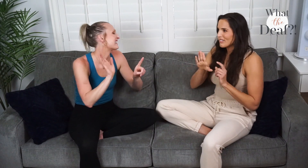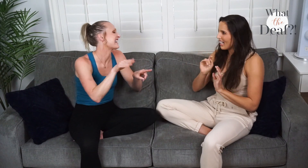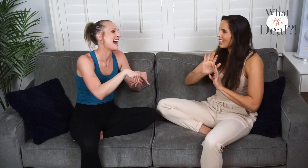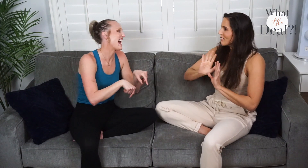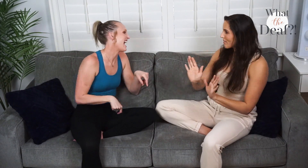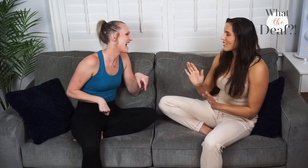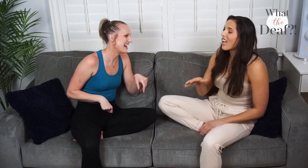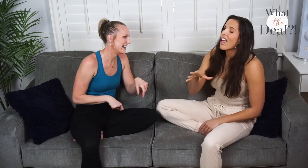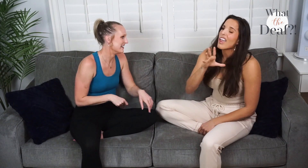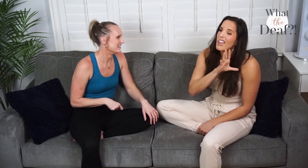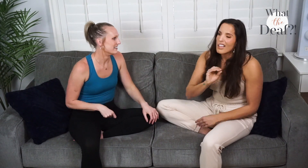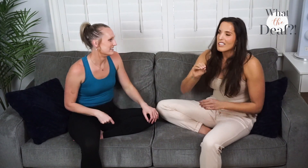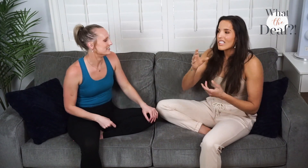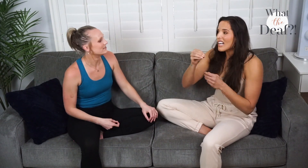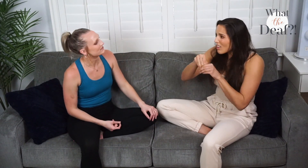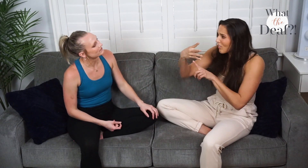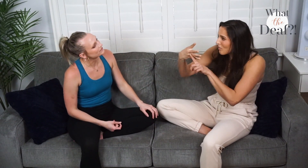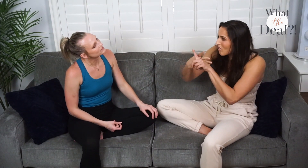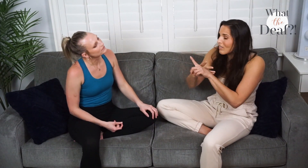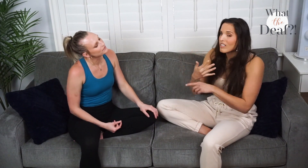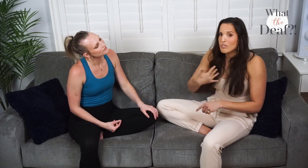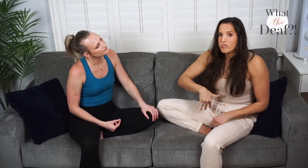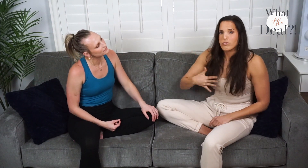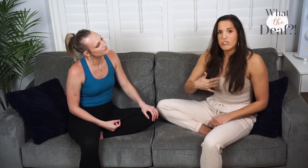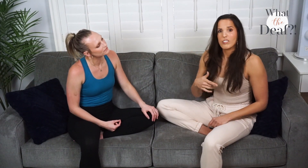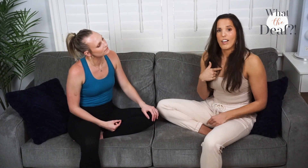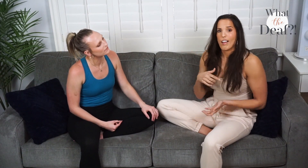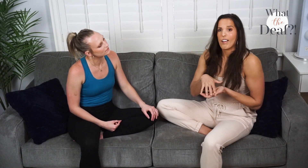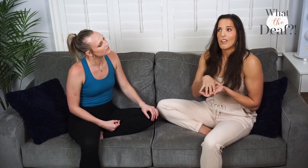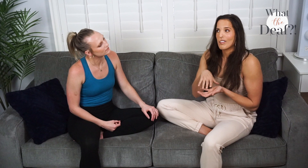but I’m good. But in the four months of my relationship,